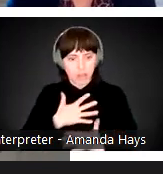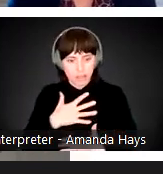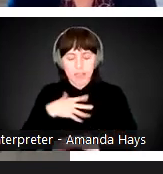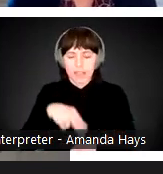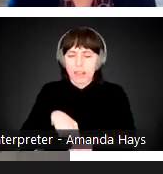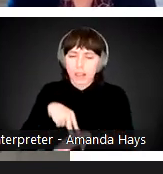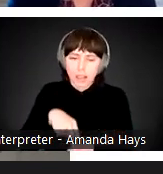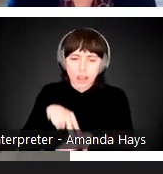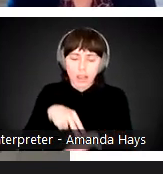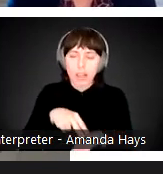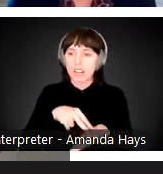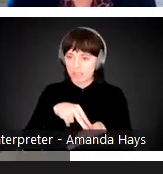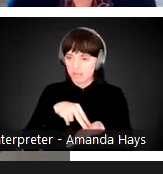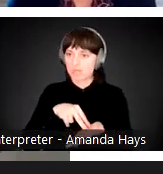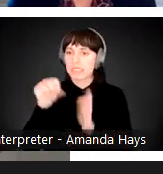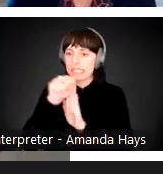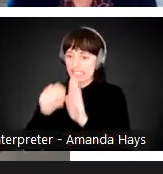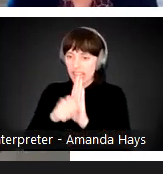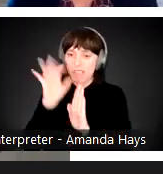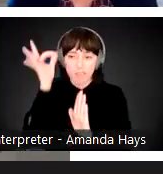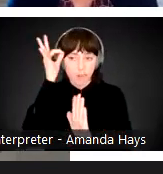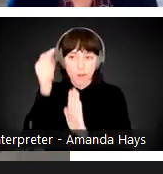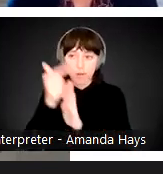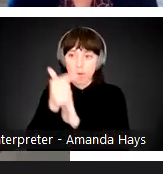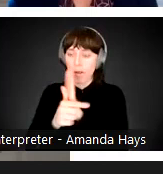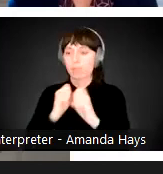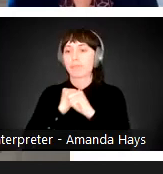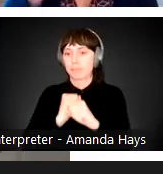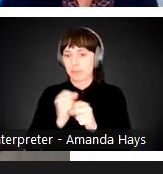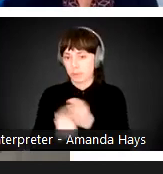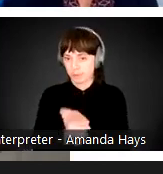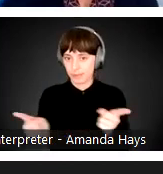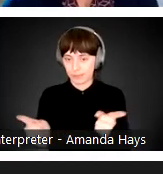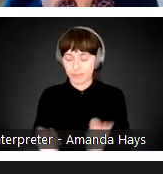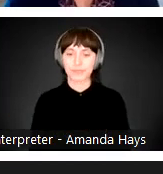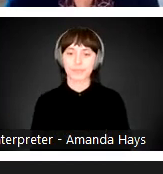are all protected under state and federal law. Next slide, please.